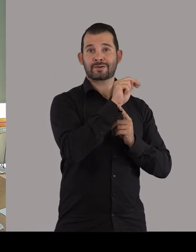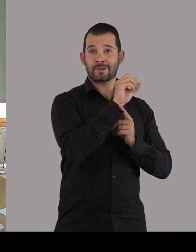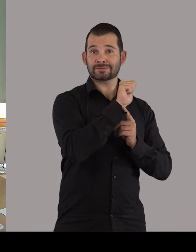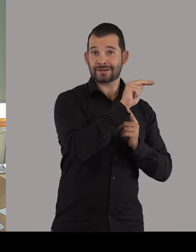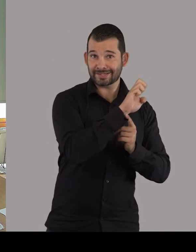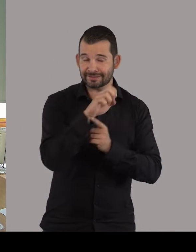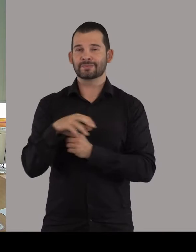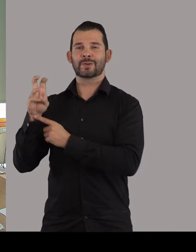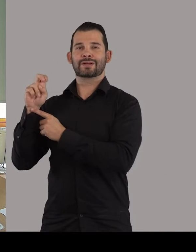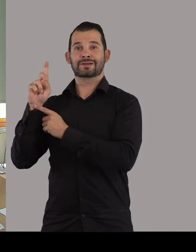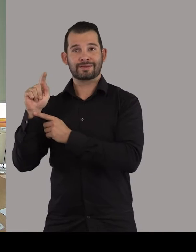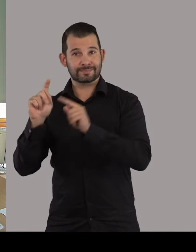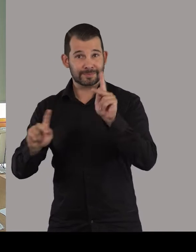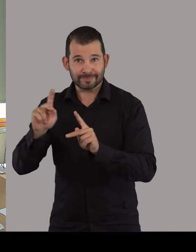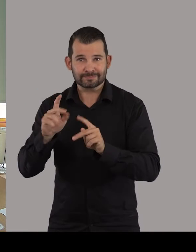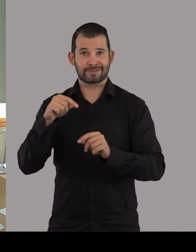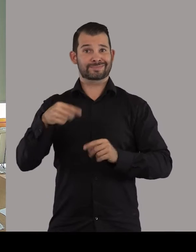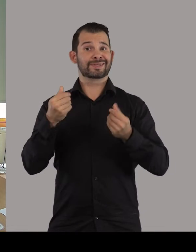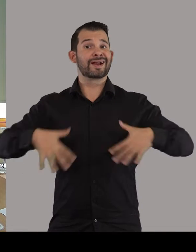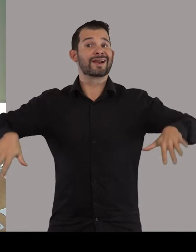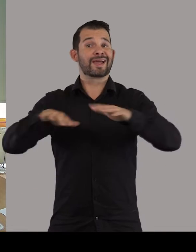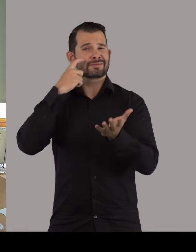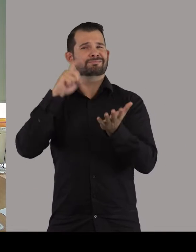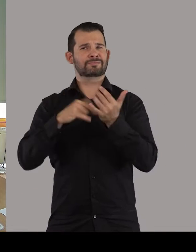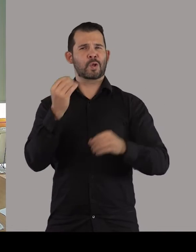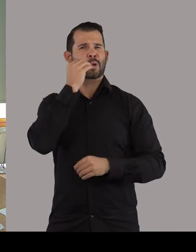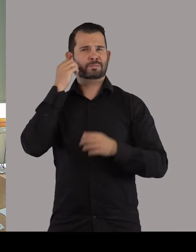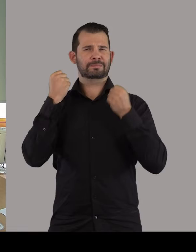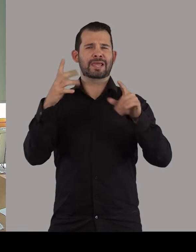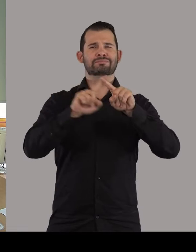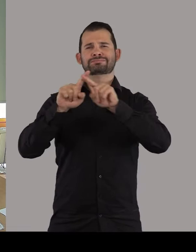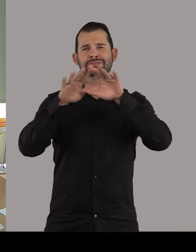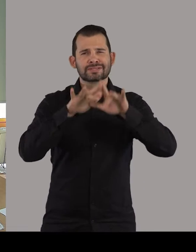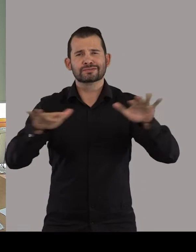the Haudenosaunee and the Wendat peoples and that this land is now home to